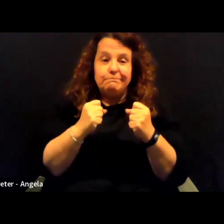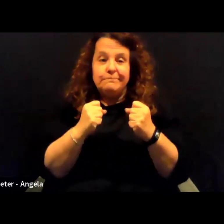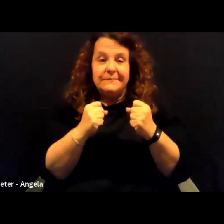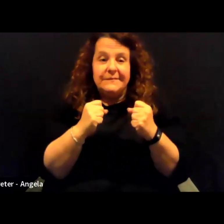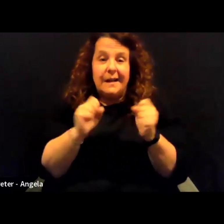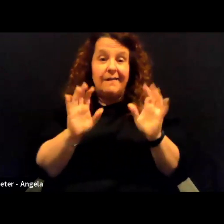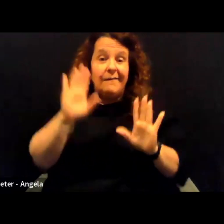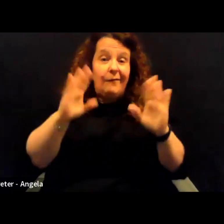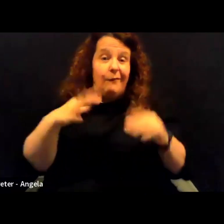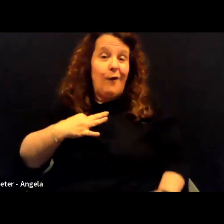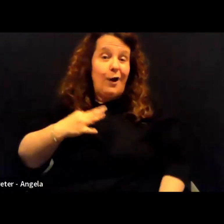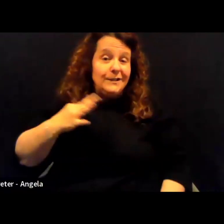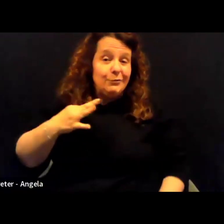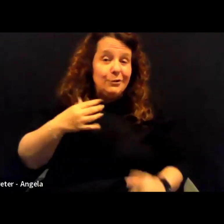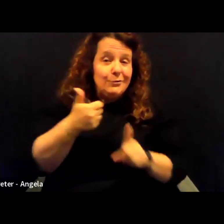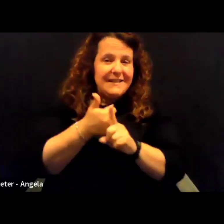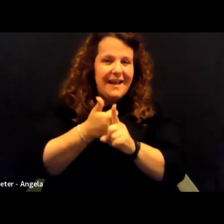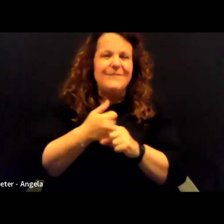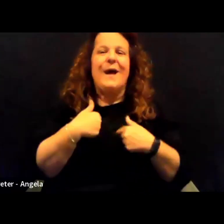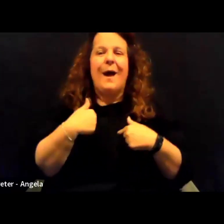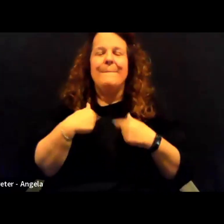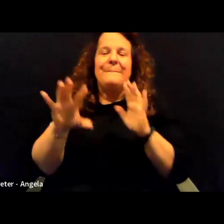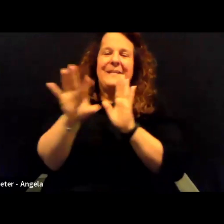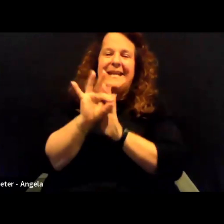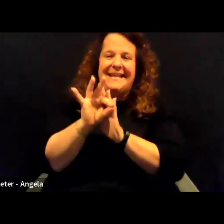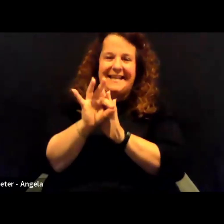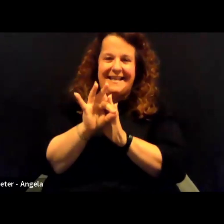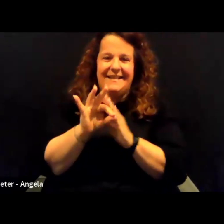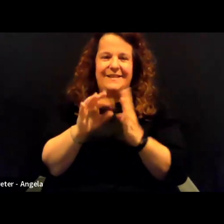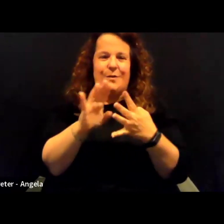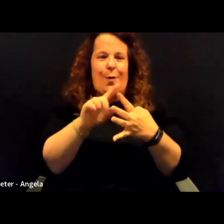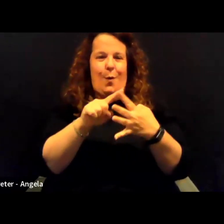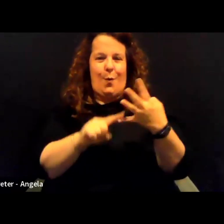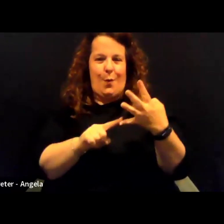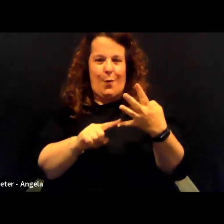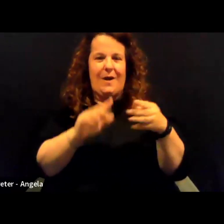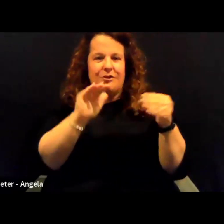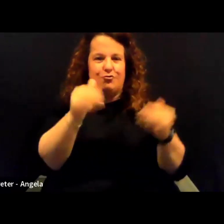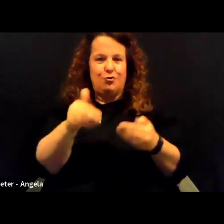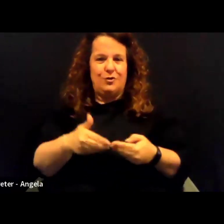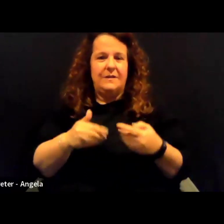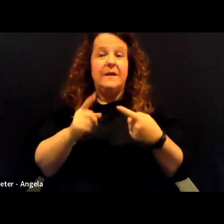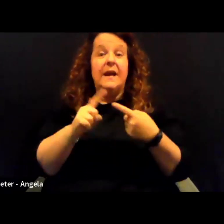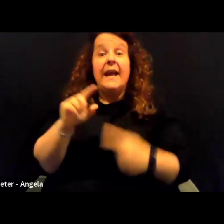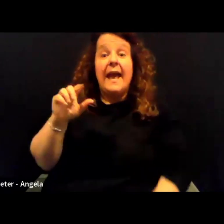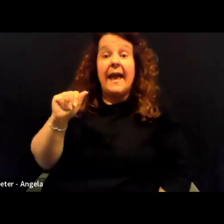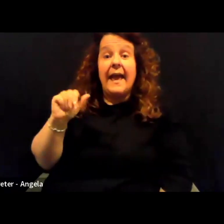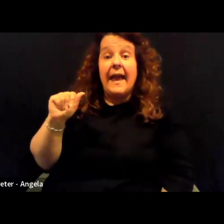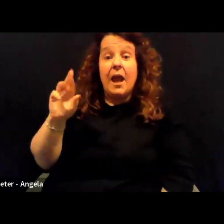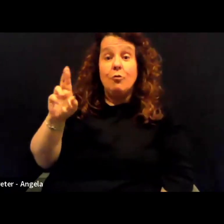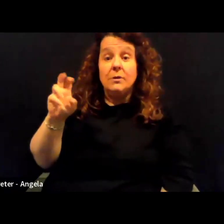about volunteering yourselves, let's, let's just go in order of the way that I introduced you. So, Aaron, would you, would you, go next